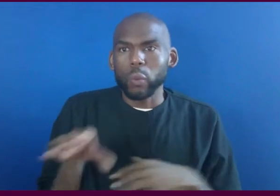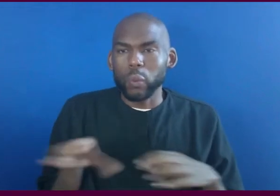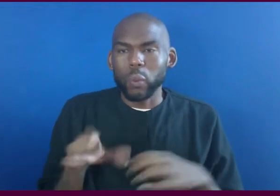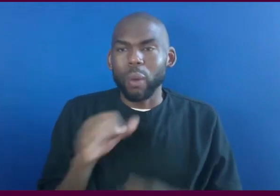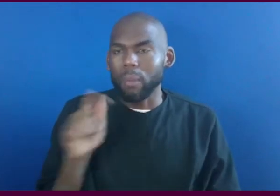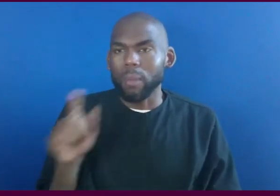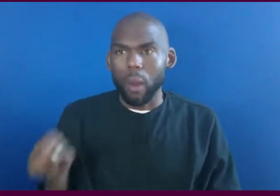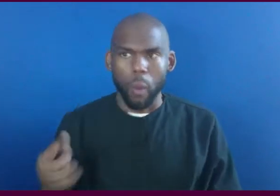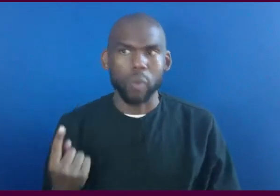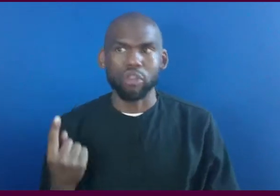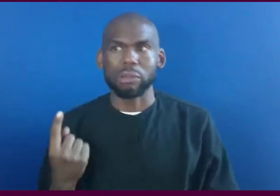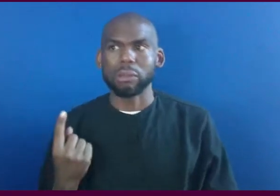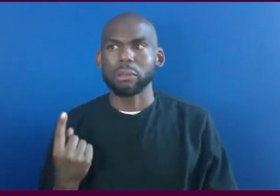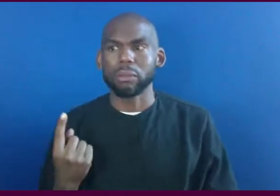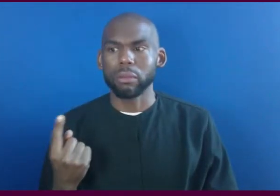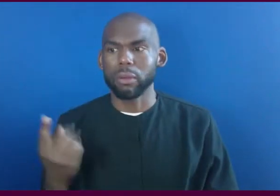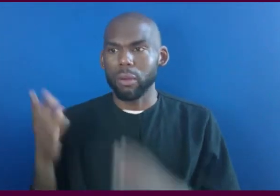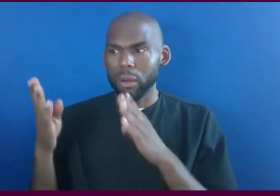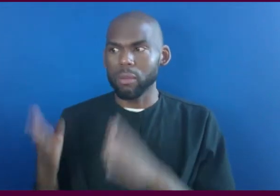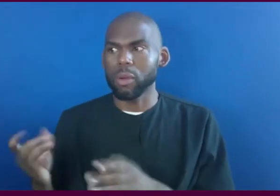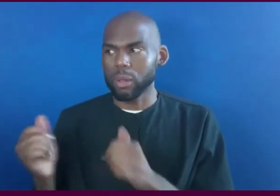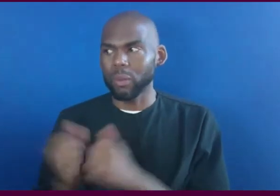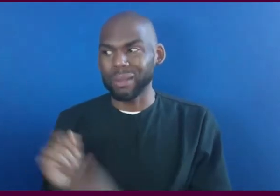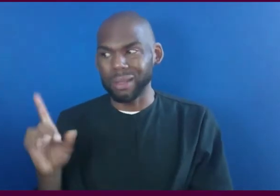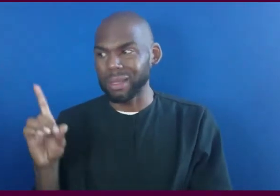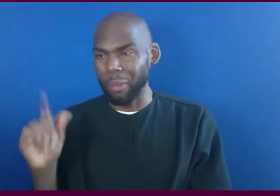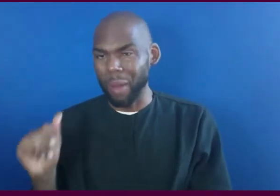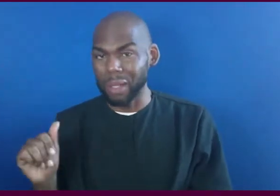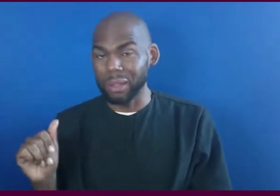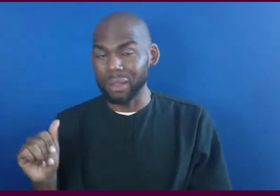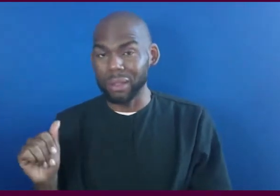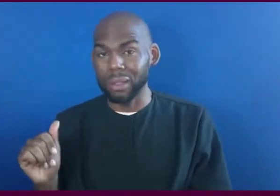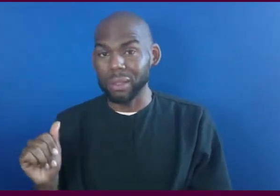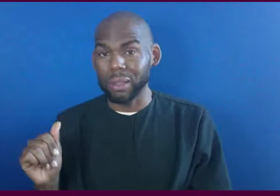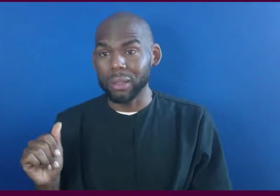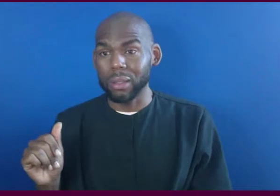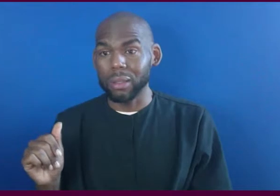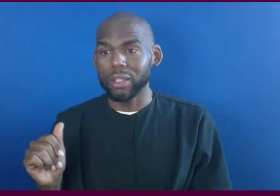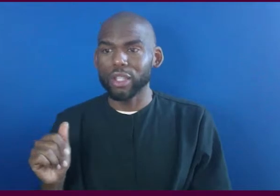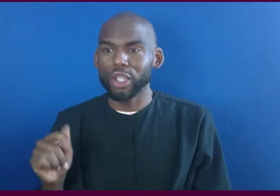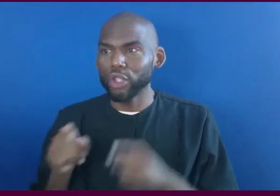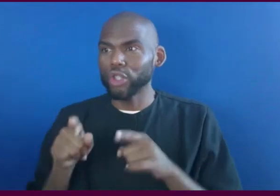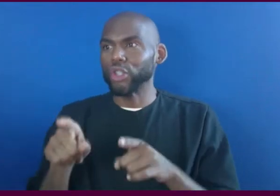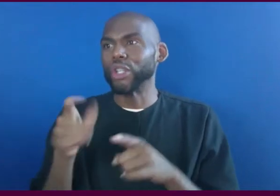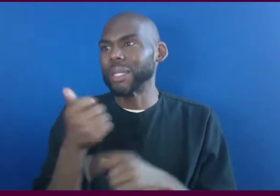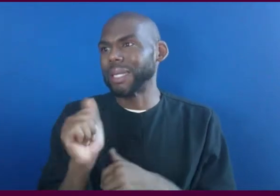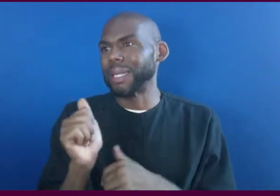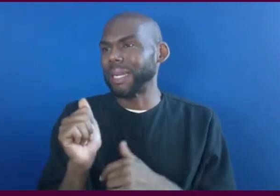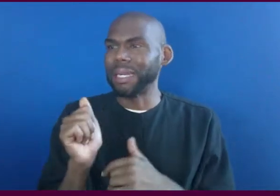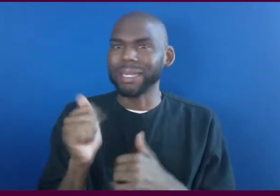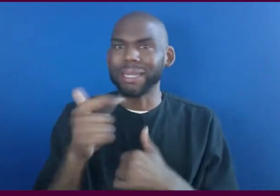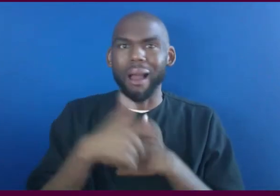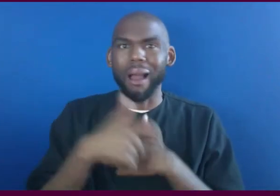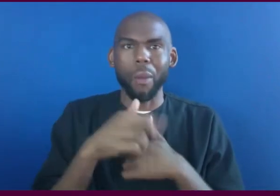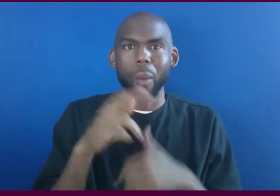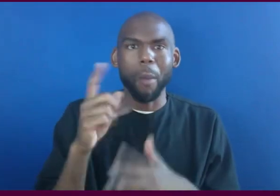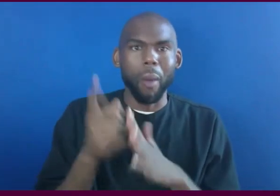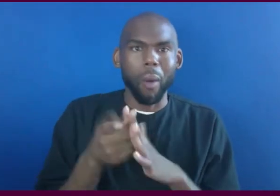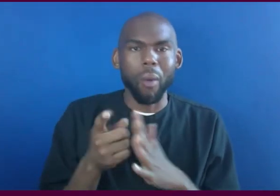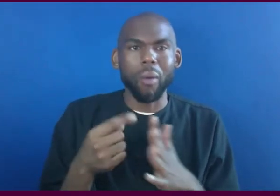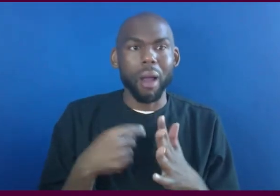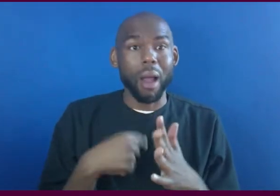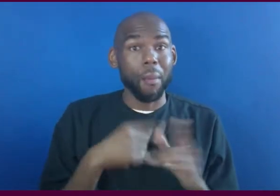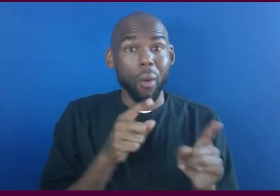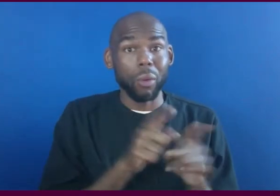I'm not just a person with a disability during any particular time or moment.